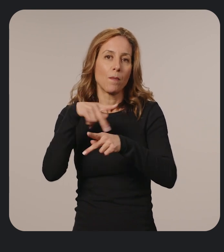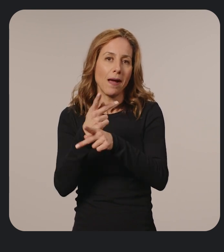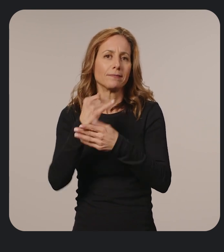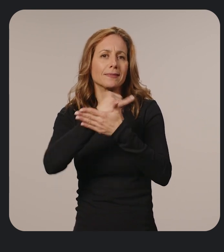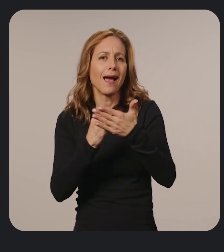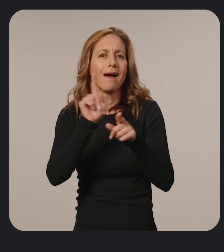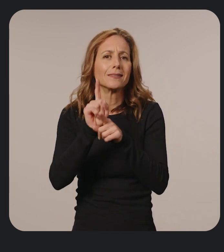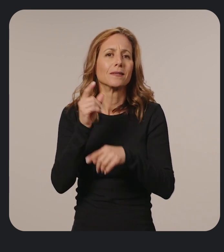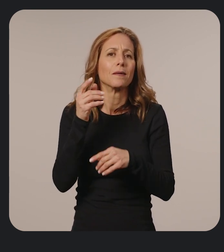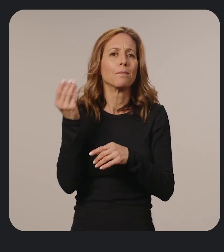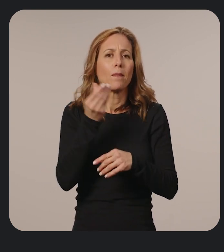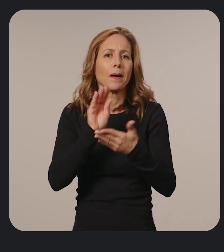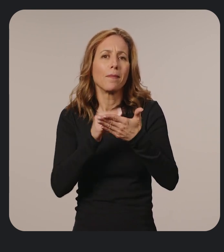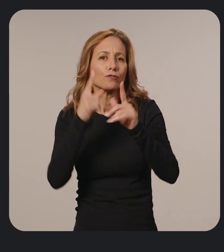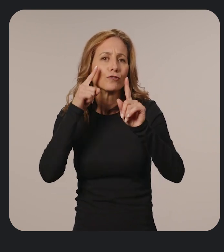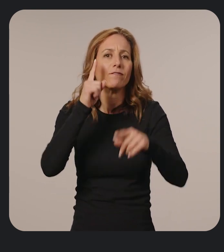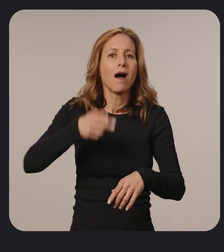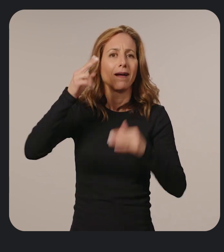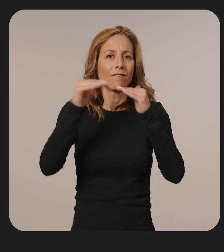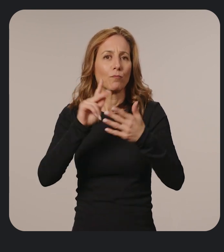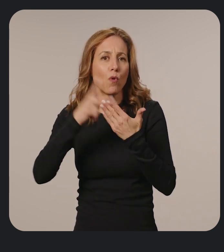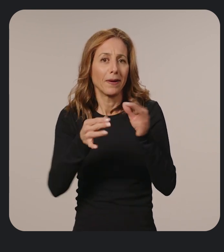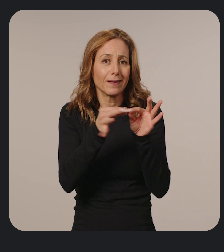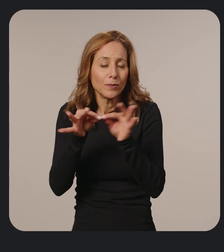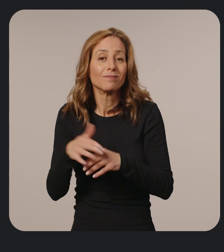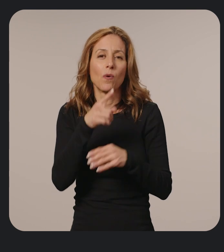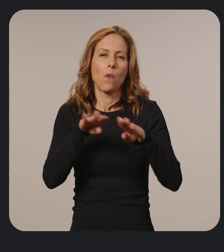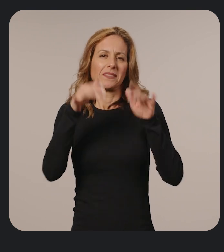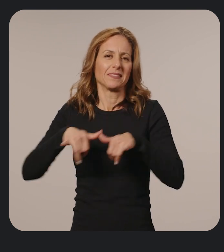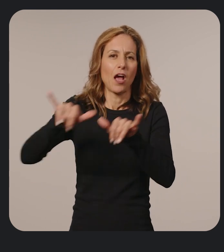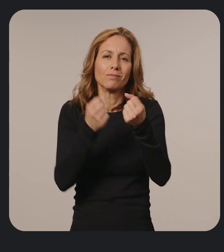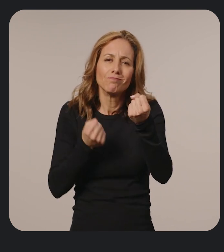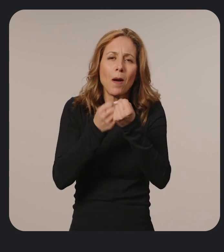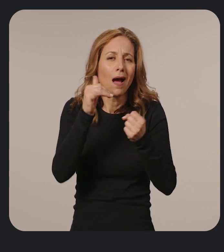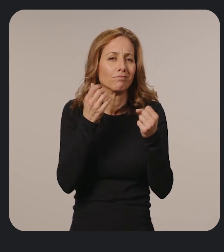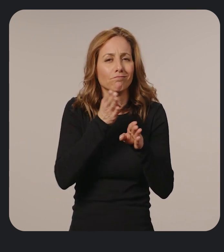as a portable compilation target for higher-level programming languages. It's an open standard and supported by major browsers